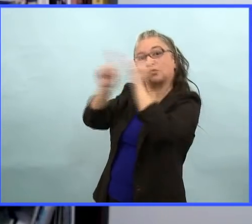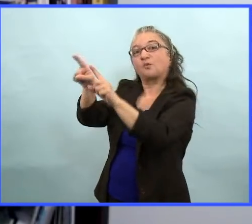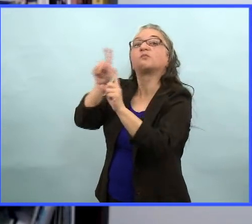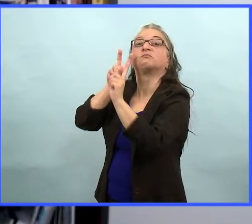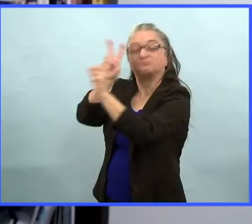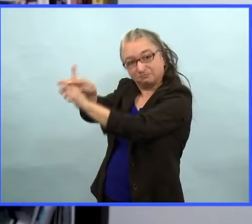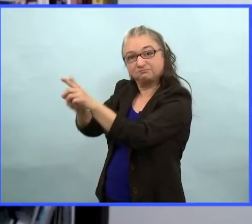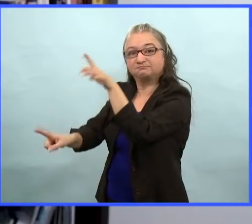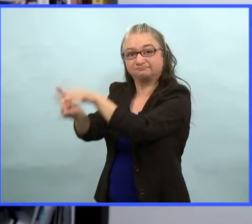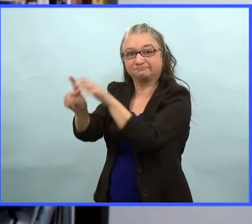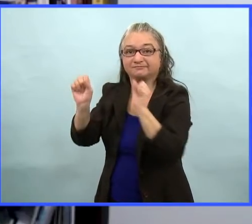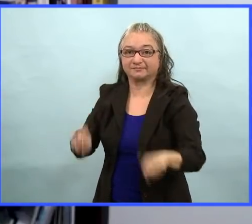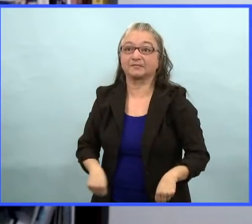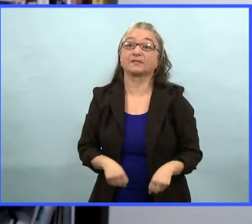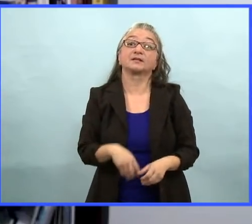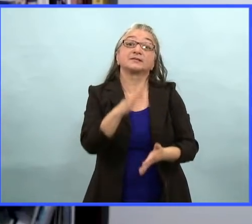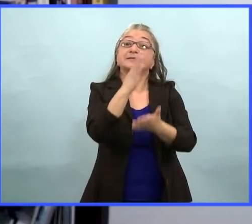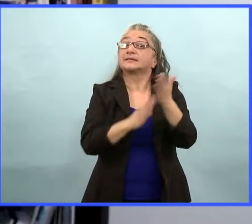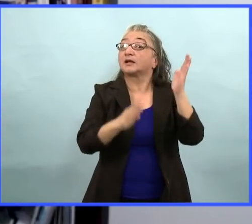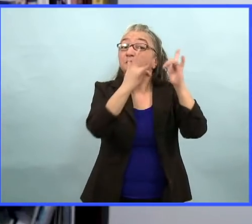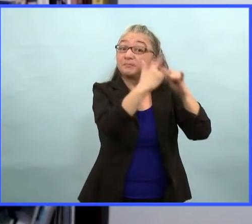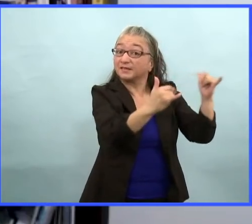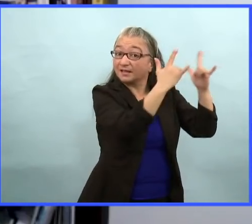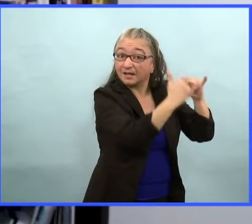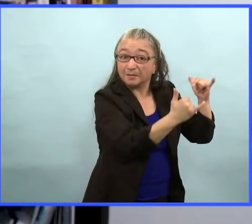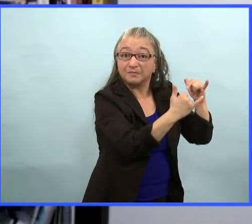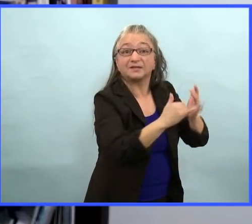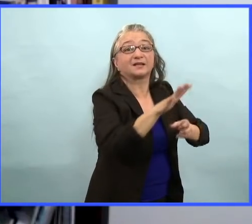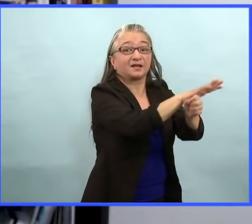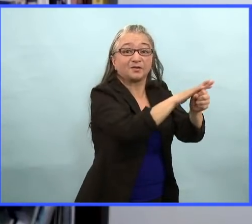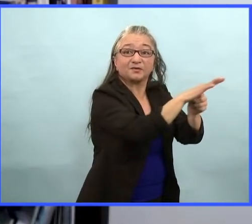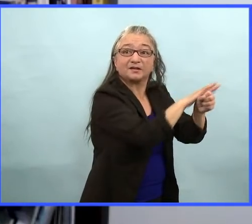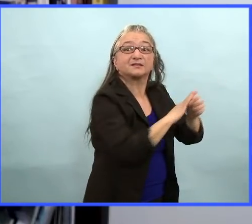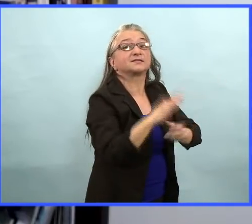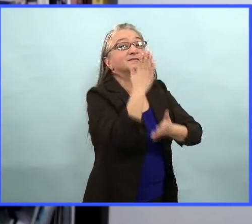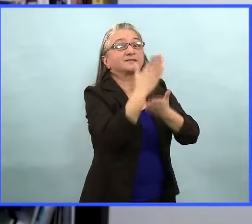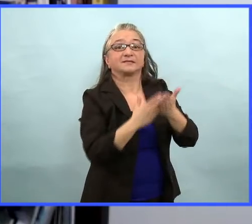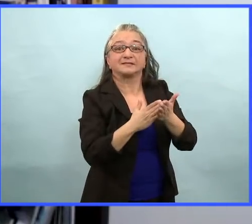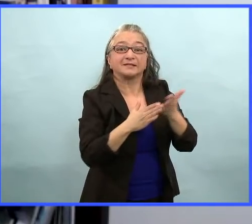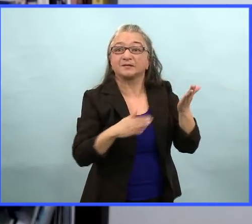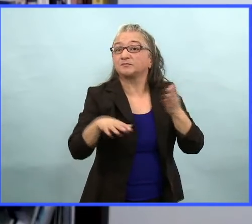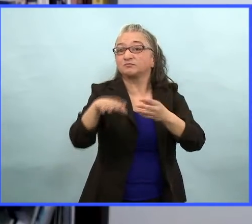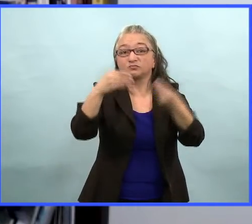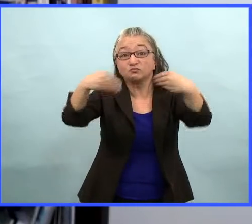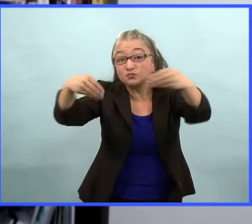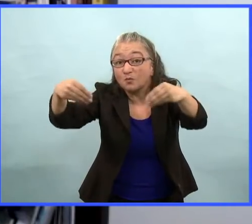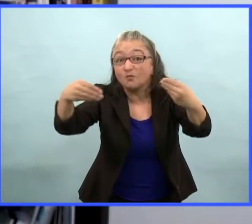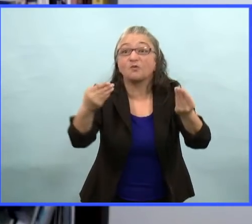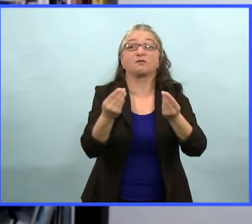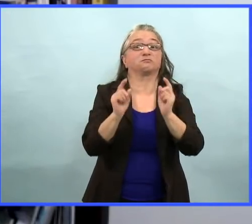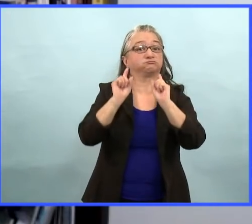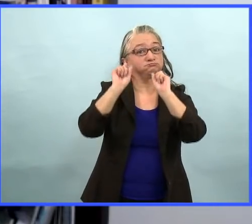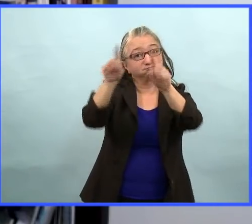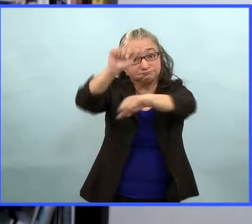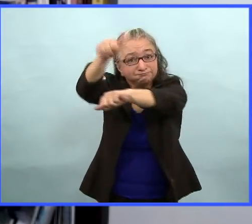centers campgrounds and in public parks there are still challenges in reaching everyone and the work